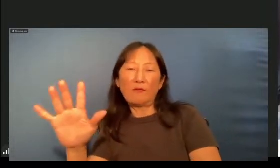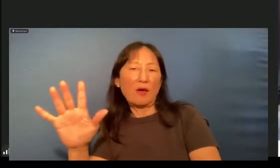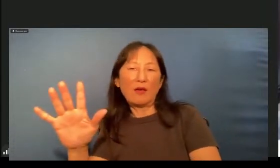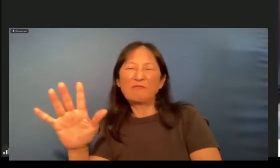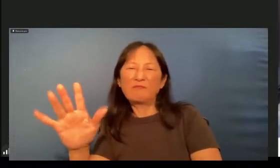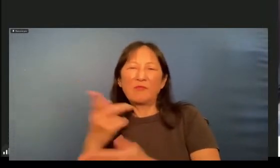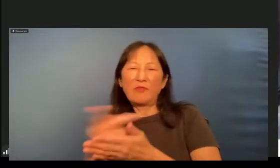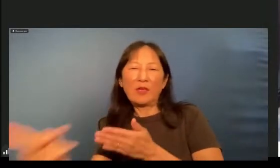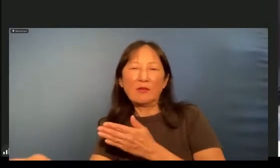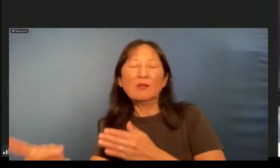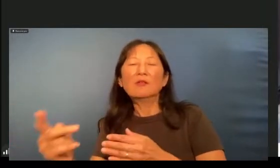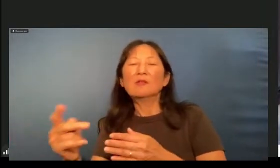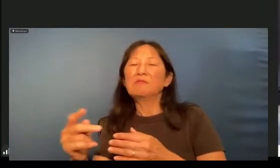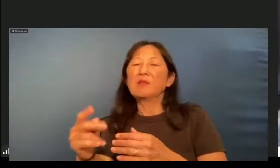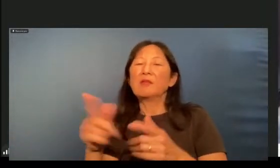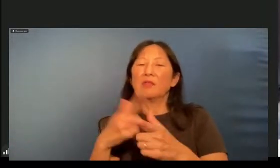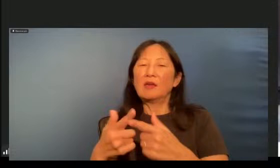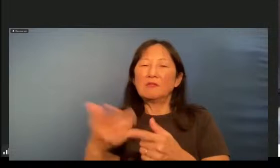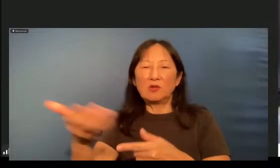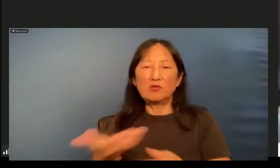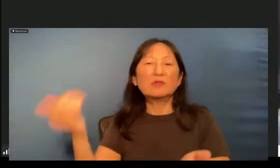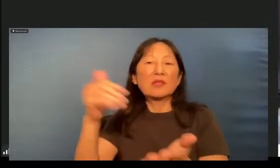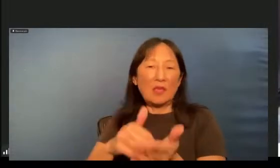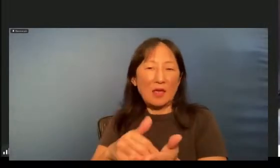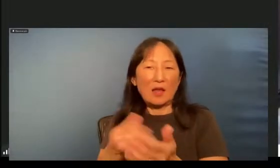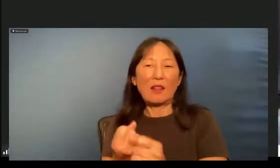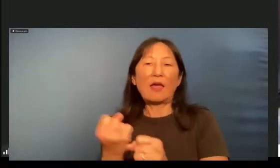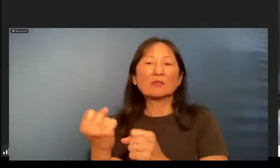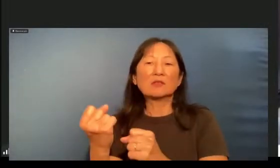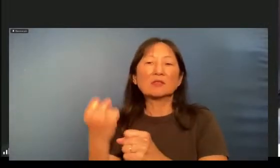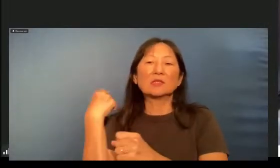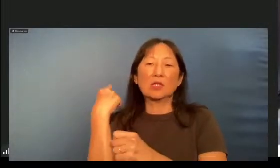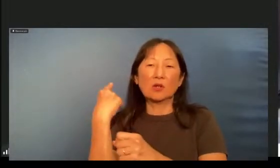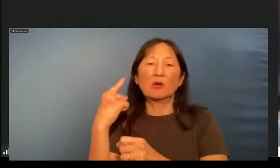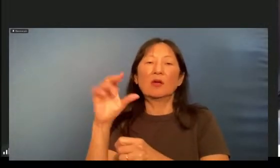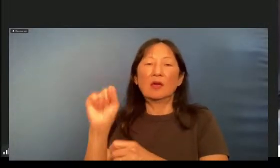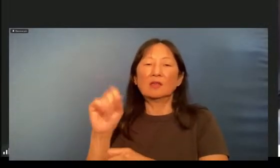And then it was introduced last year as SB 3002,